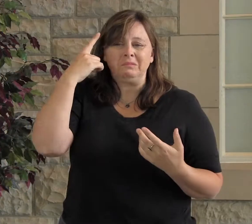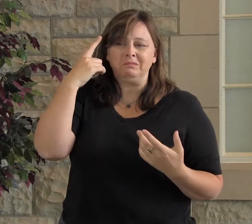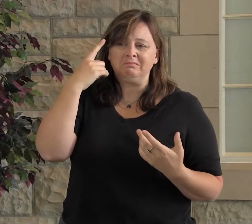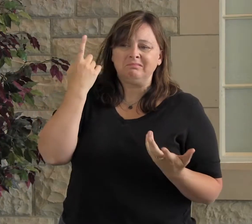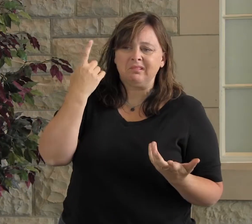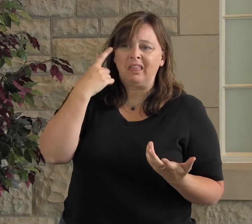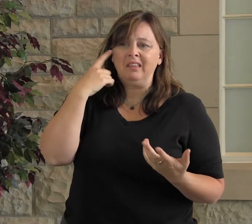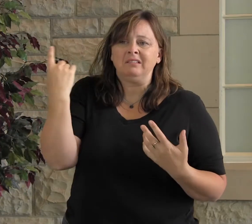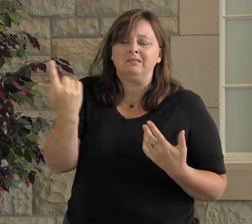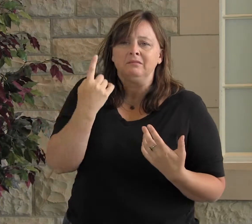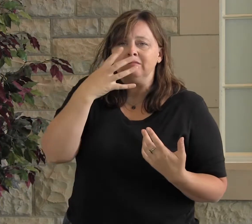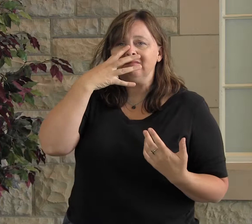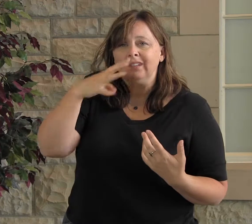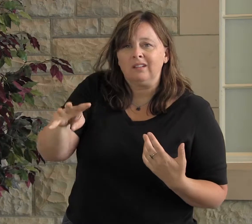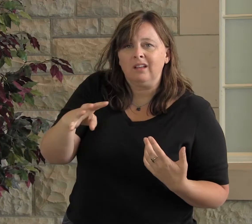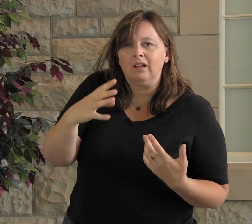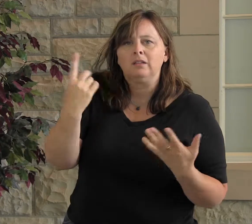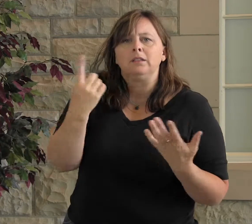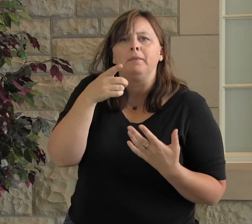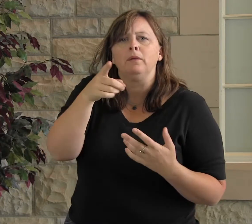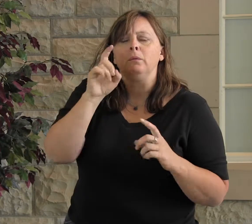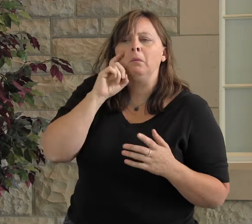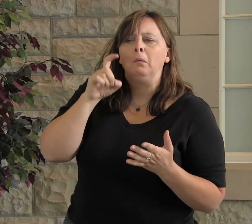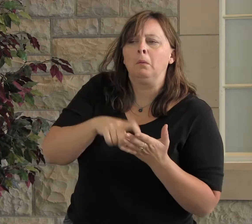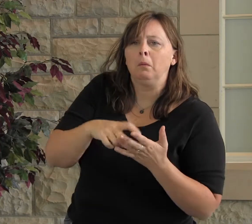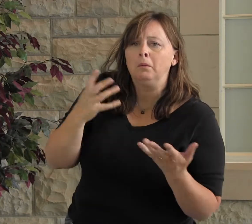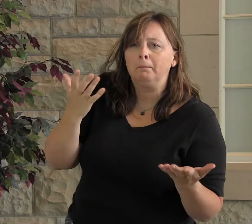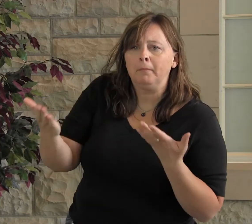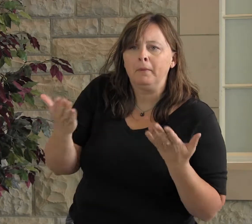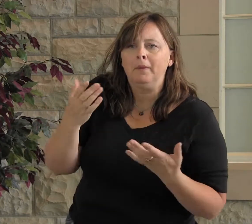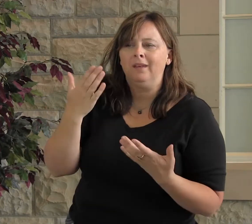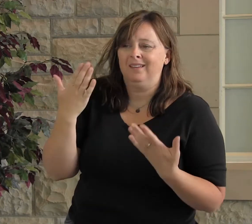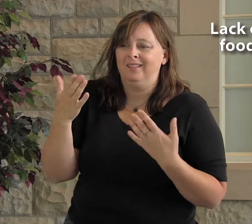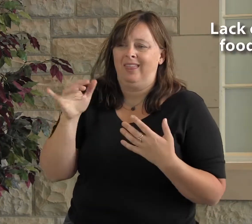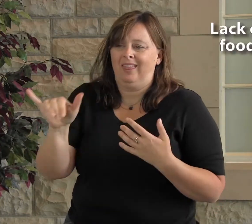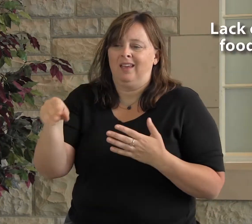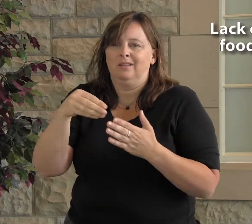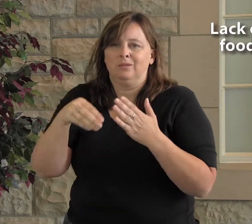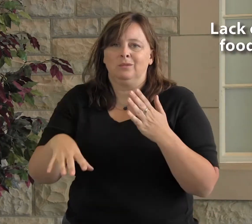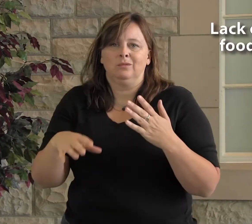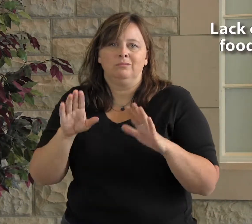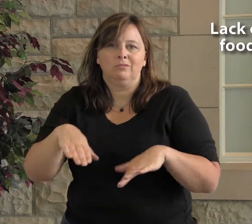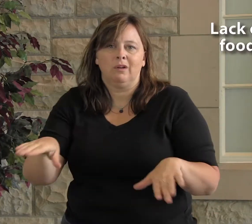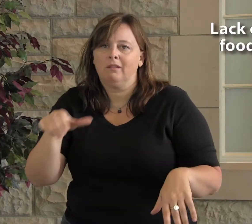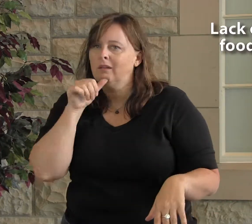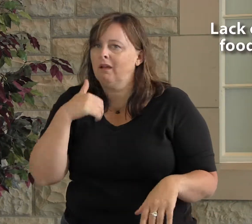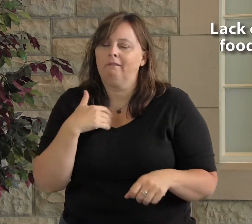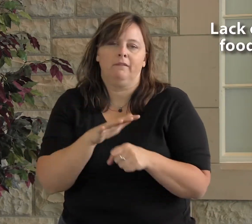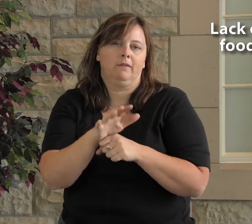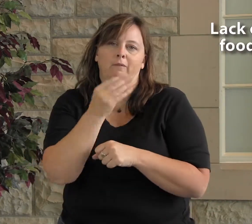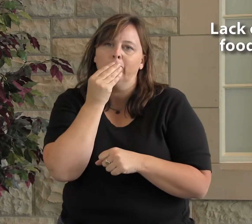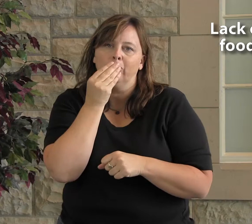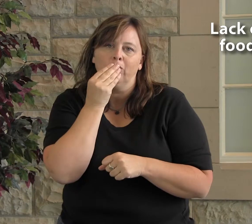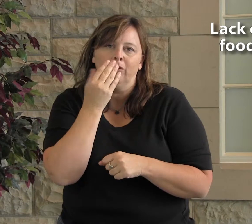If you're thinking that a child is being neglected, or you notice that maybe they don't have enough food.